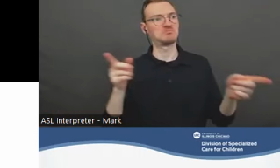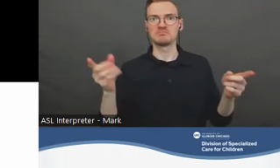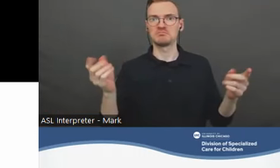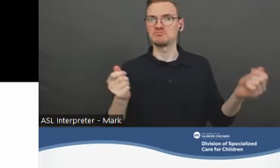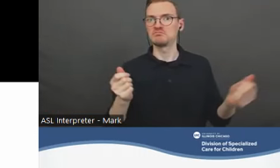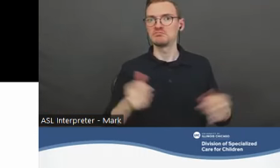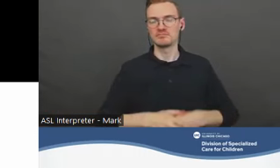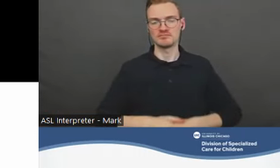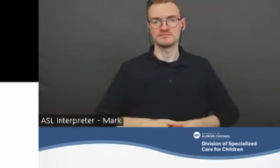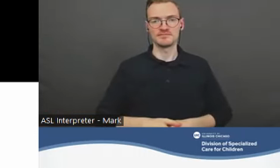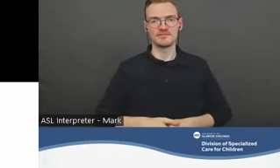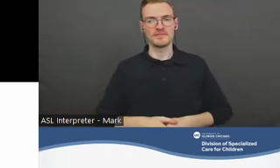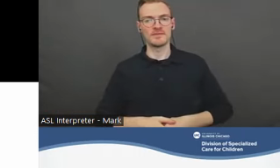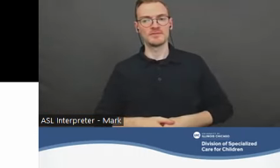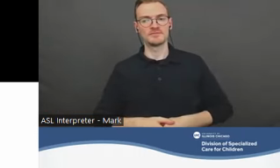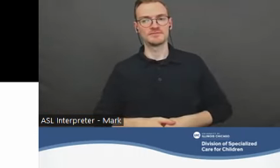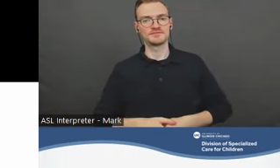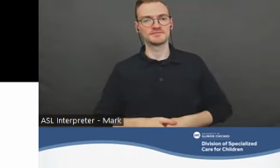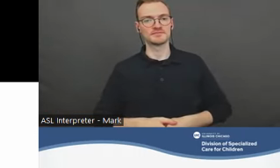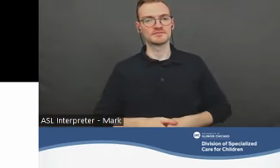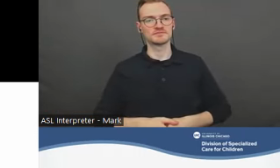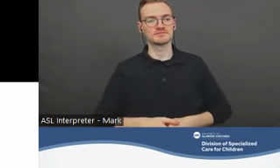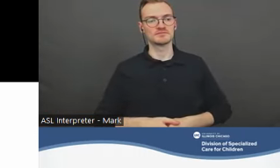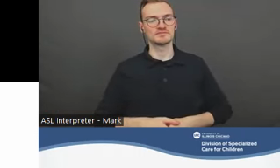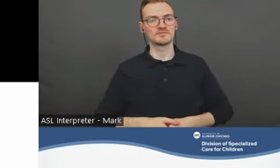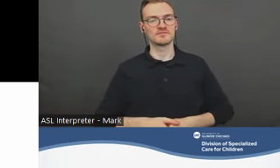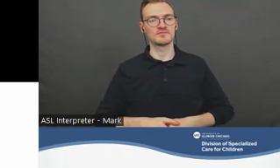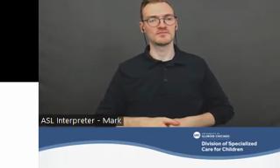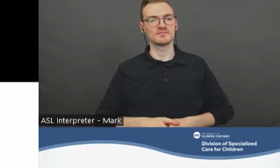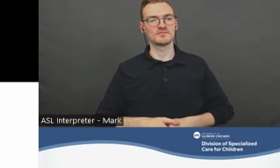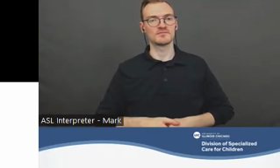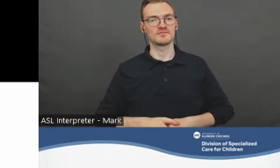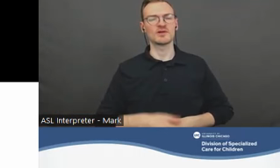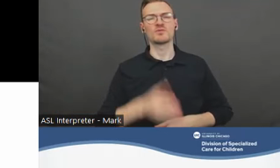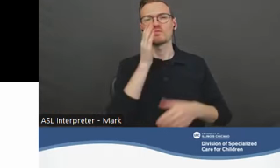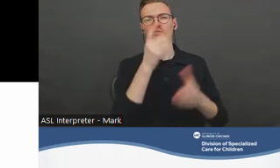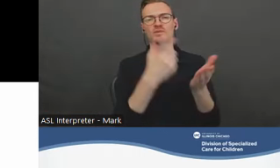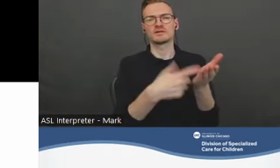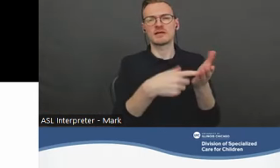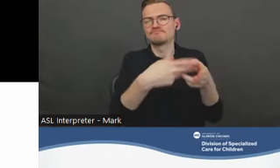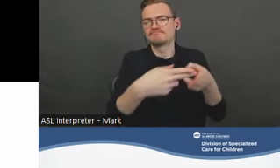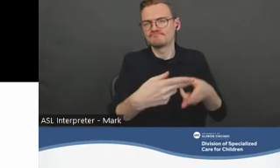Sll right, we are going to talk briefly about how to get Medicaid. In April we'll be talking